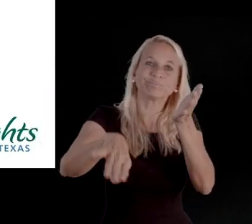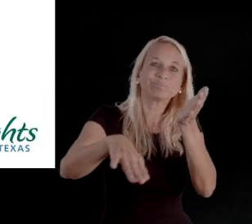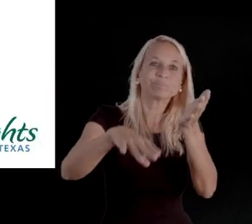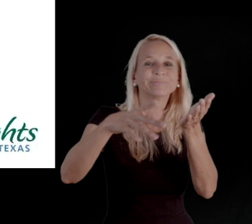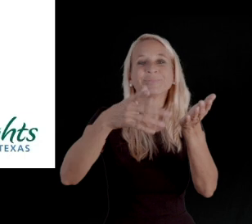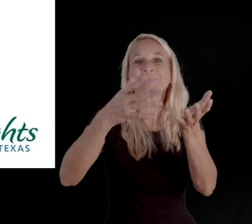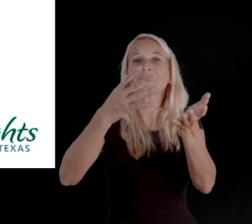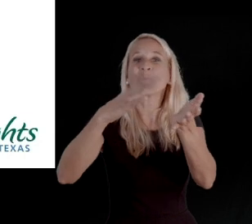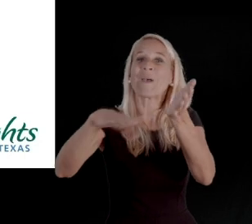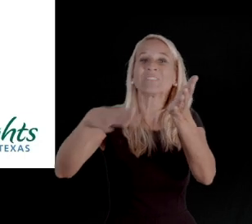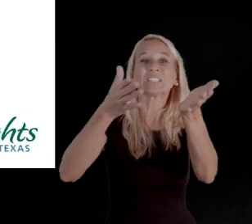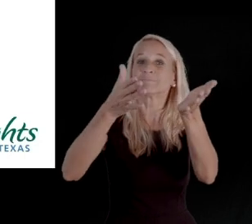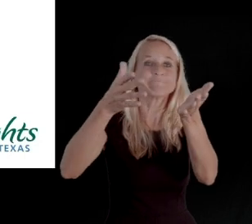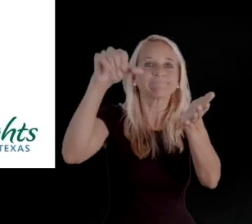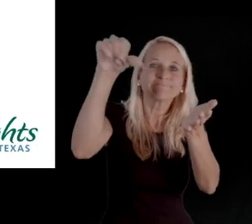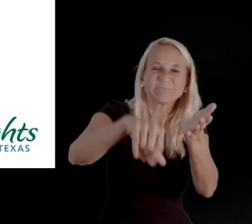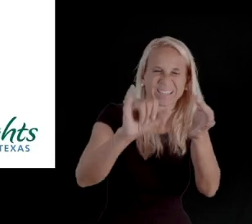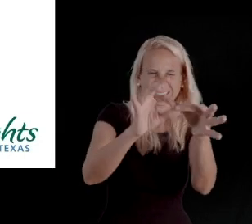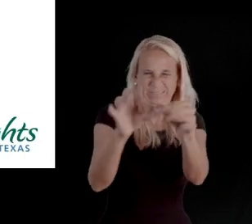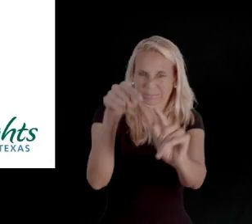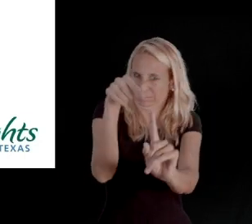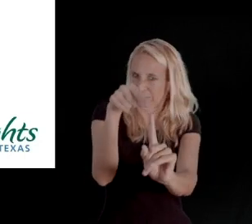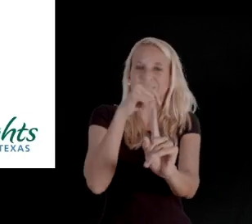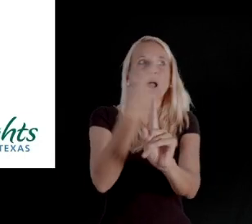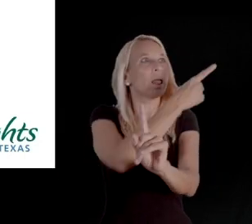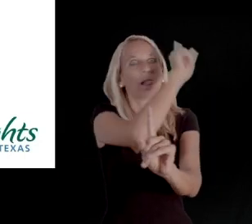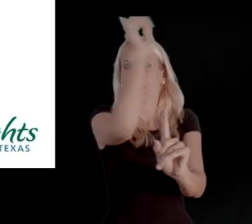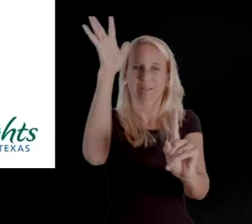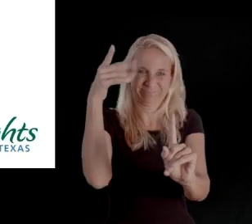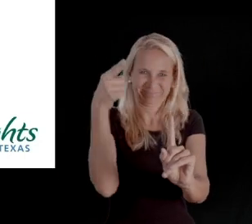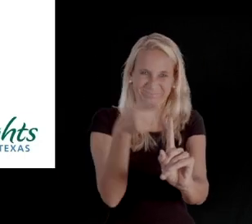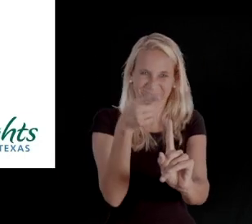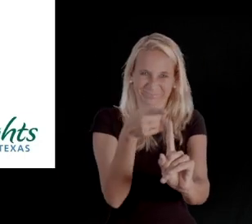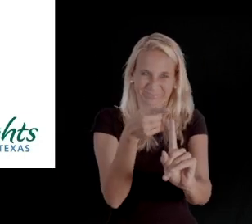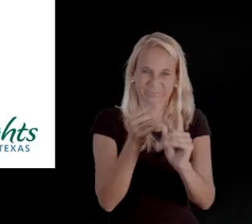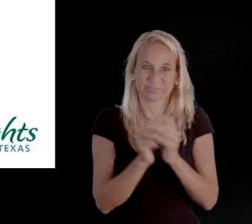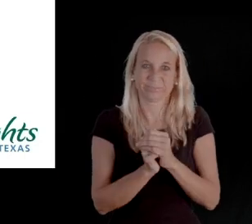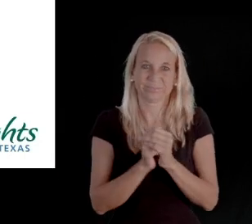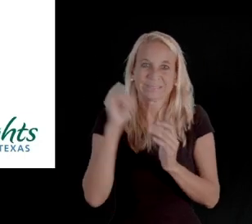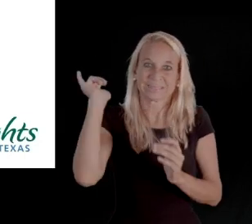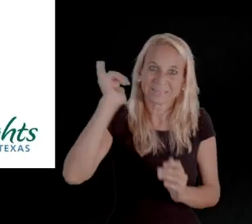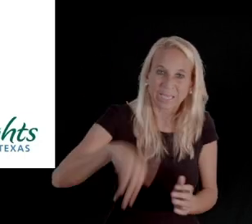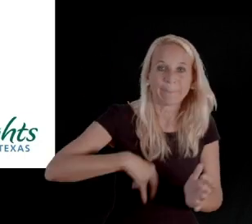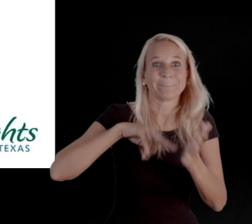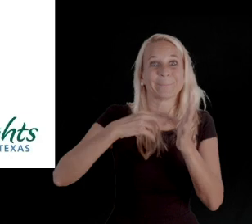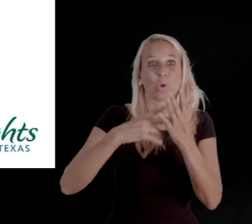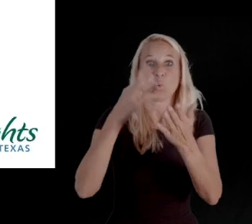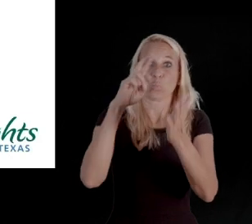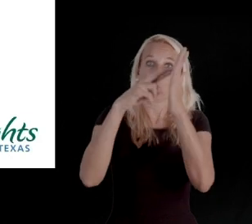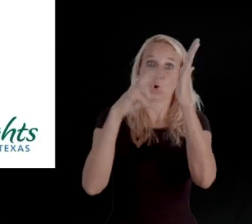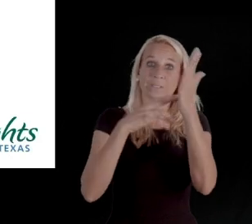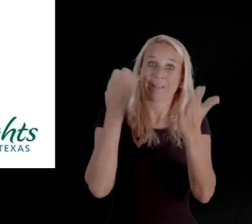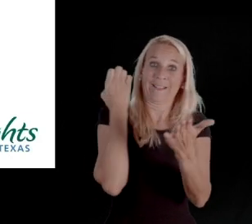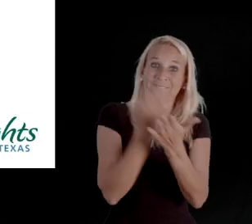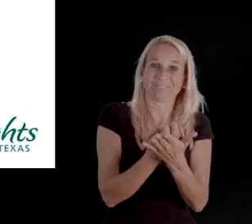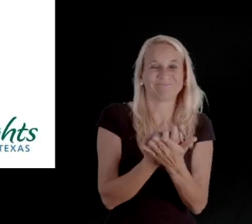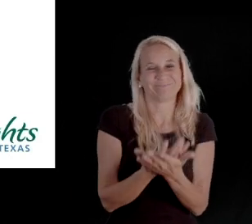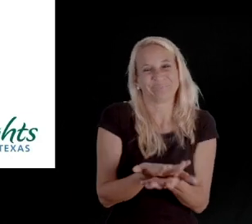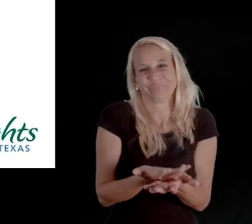you're going to get that information in. That's what we MEAN by the rules of evidence do not apply. So it's unlike a court proceeding.